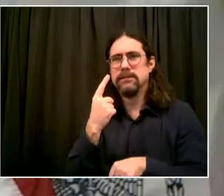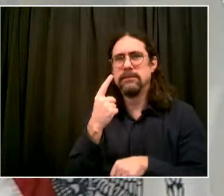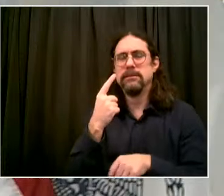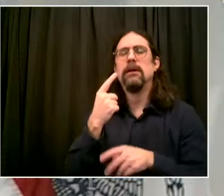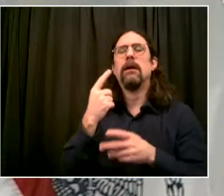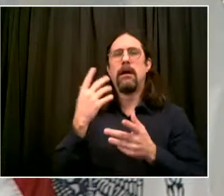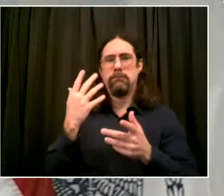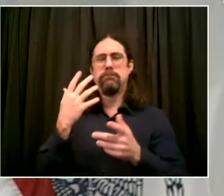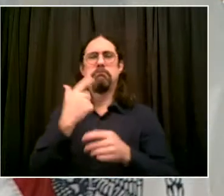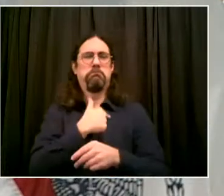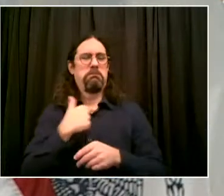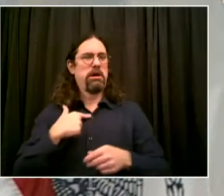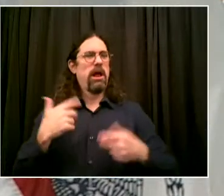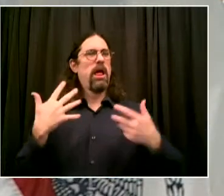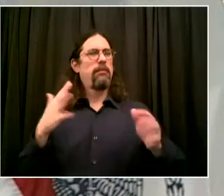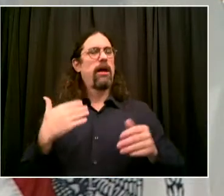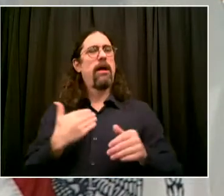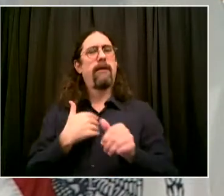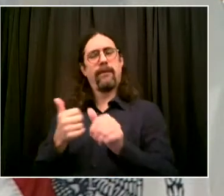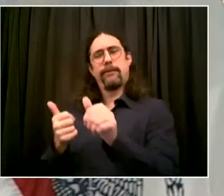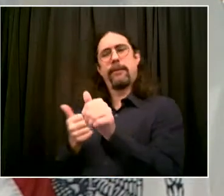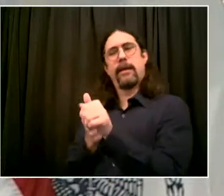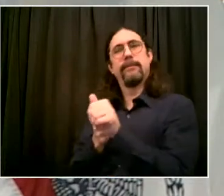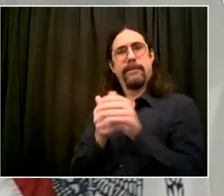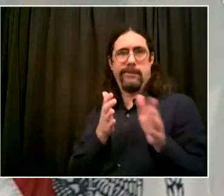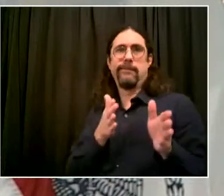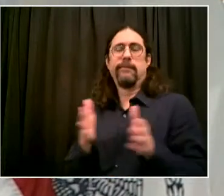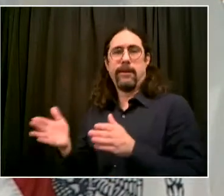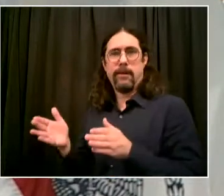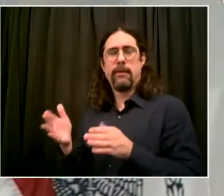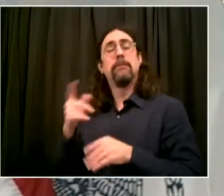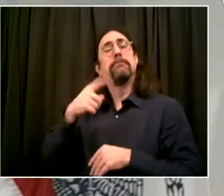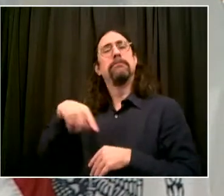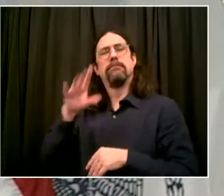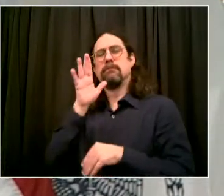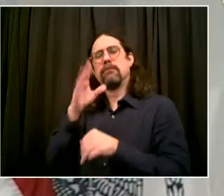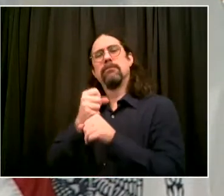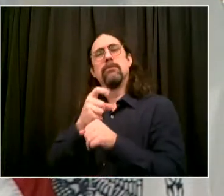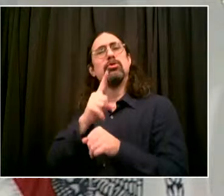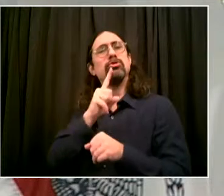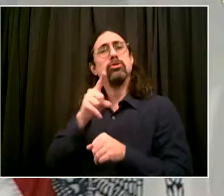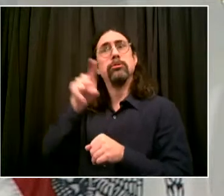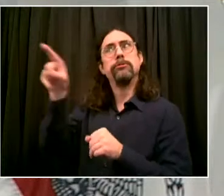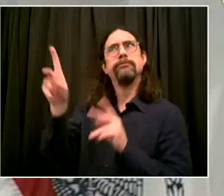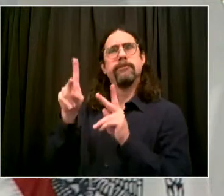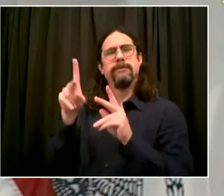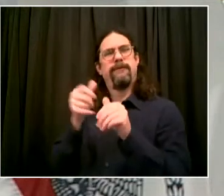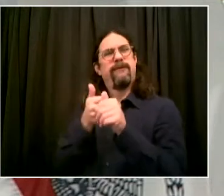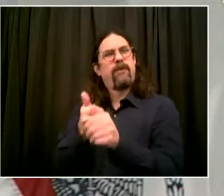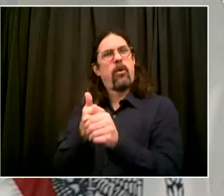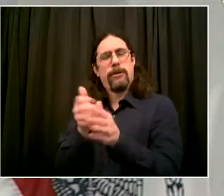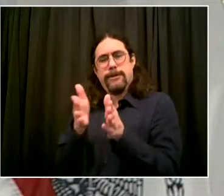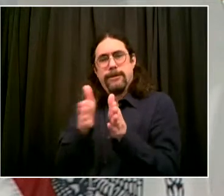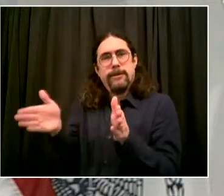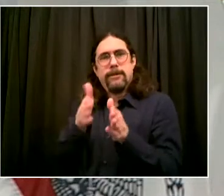APPOINTMENT WILL GET A SECOND DOSE APPOINTMENT ACCORDING TO THE RIGHT SCHEDULE. GO HEAAD KATIE. Reporter: THE LAST TIME IT